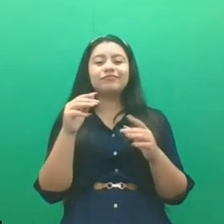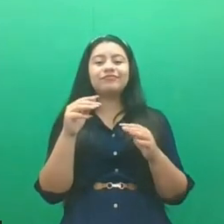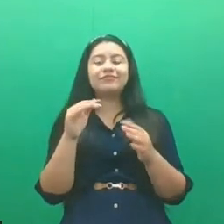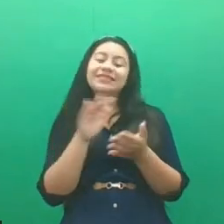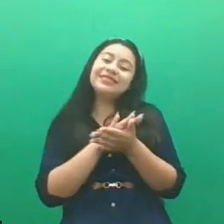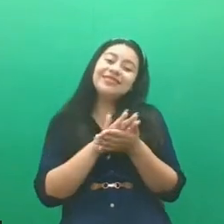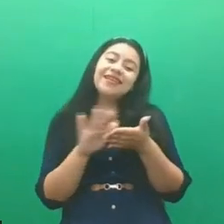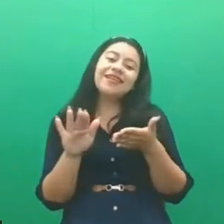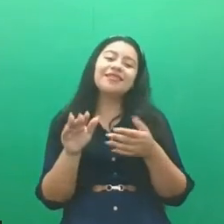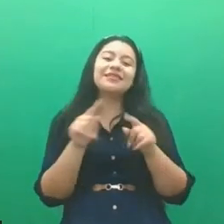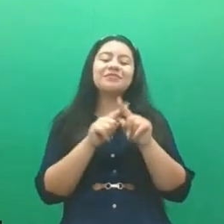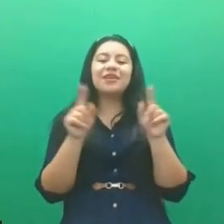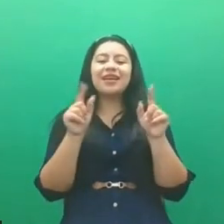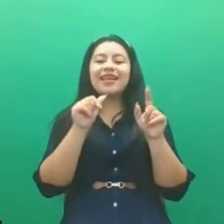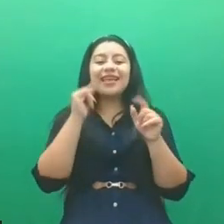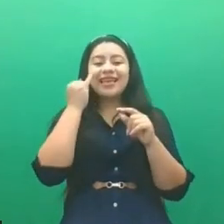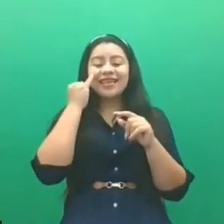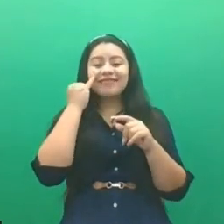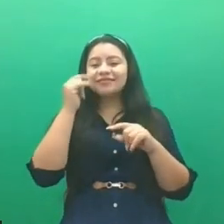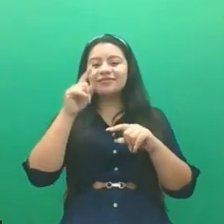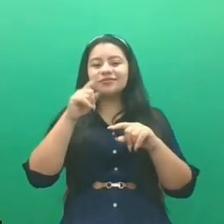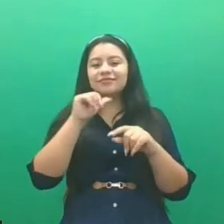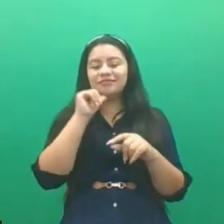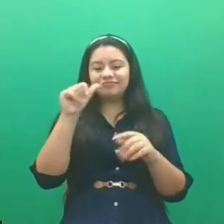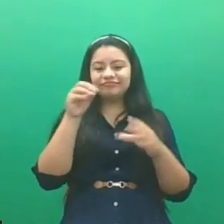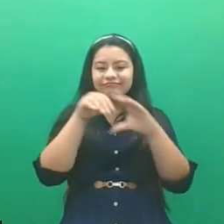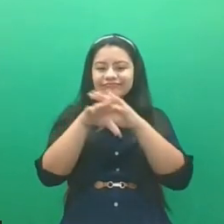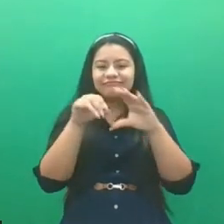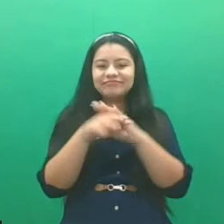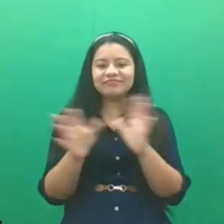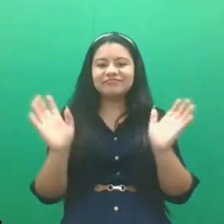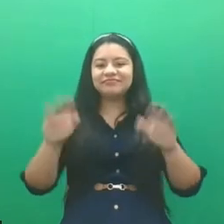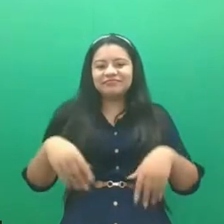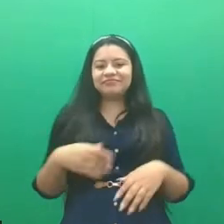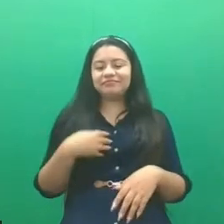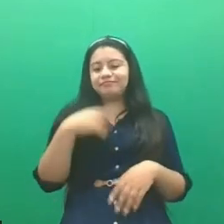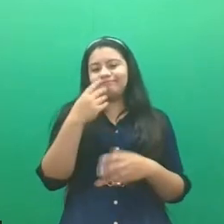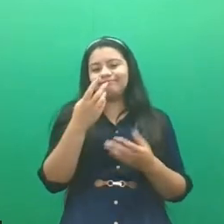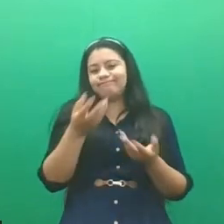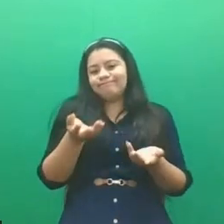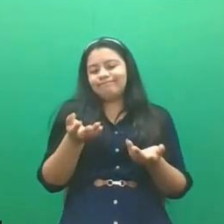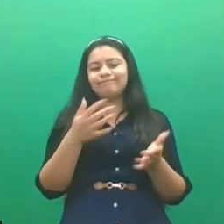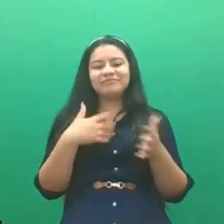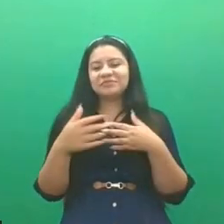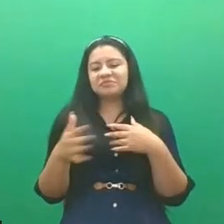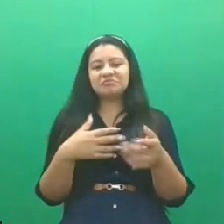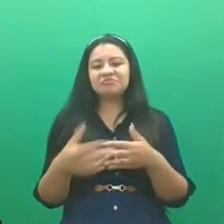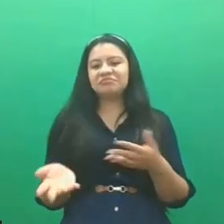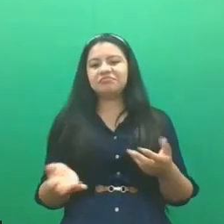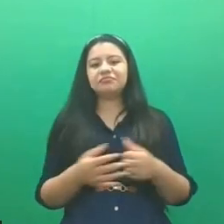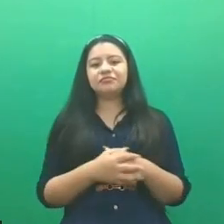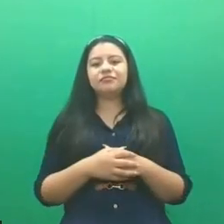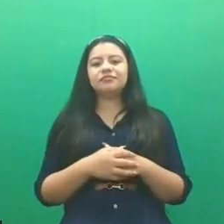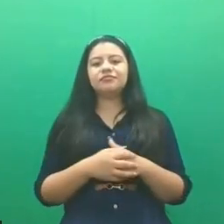but if it's not accessible, it doesn't mean anything to me. And so I hear the ask for examples